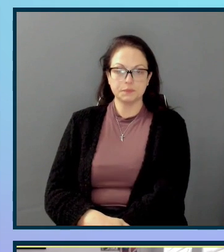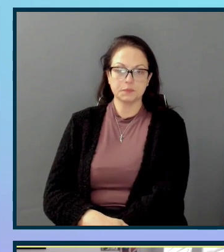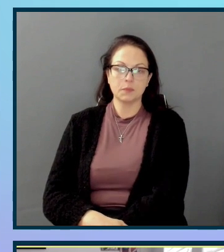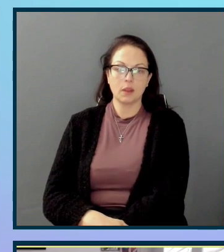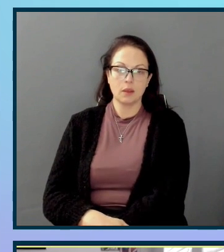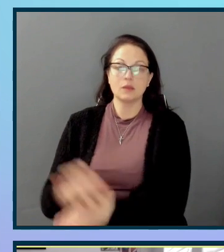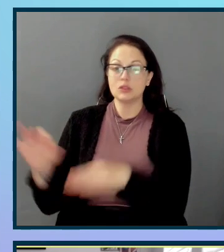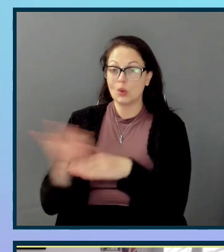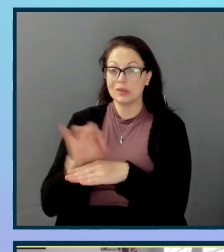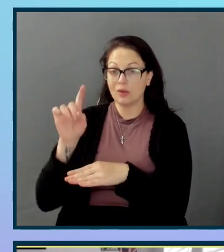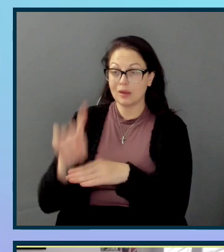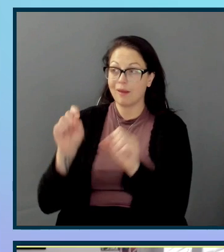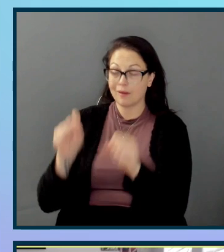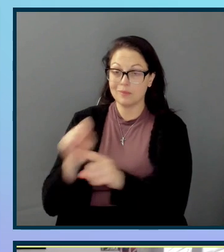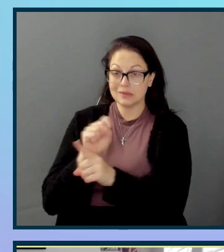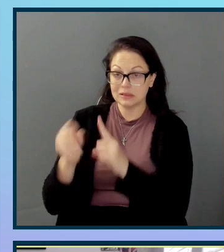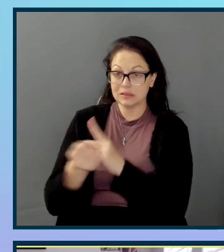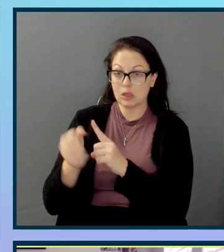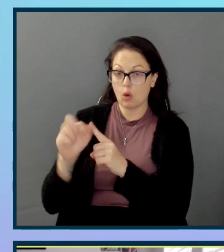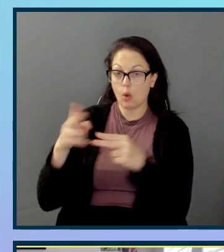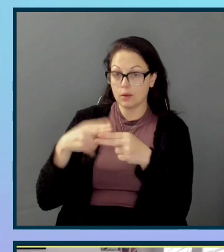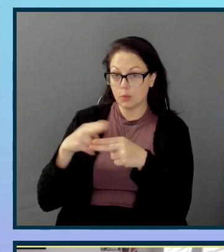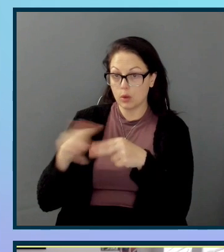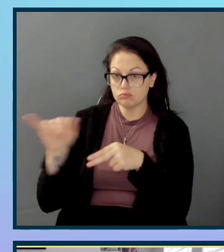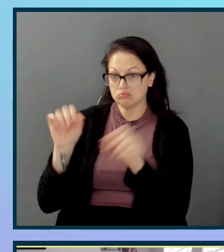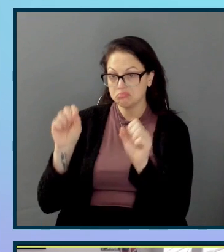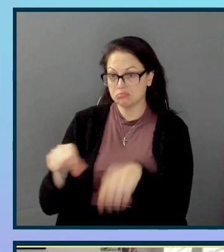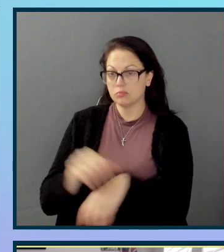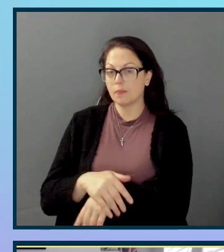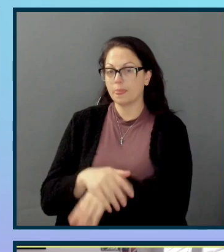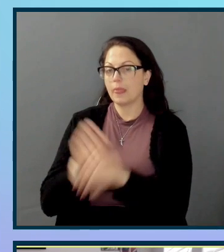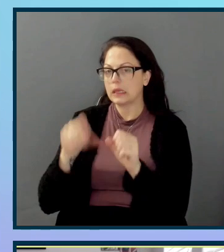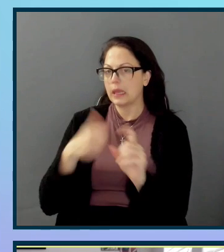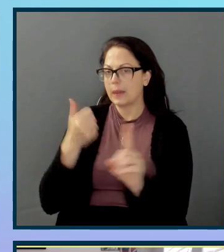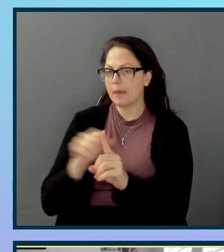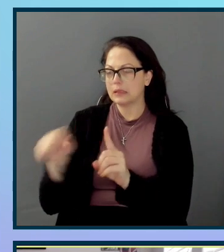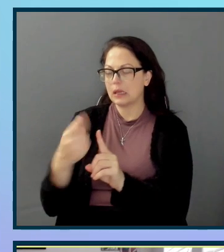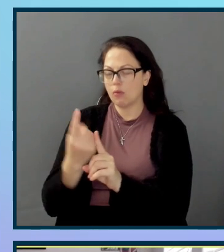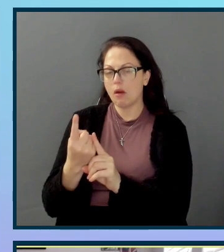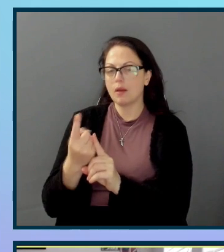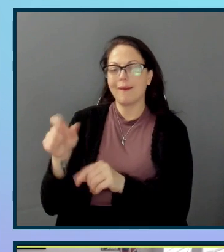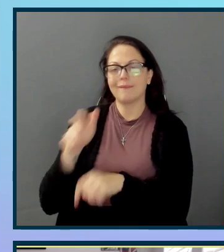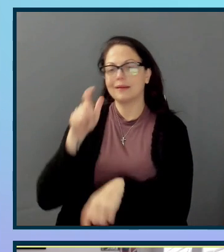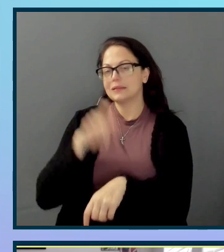can be situational or temporary as well and can impact anybody at any time.